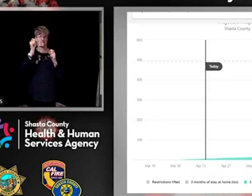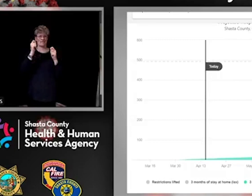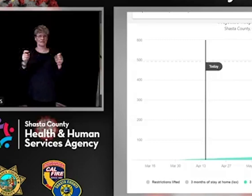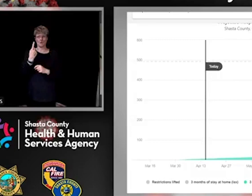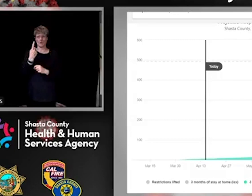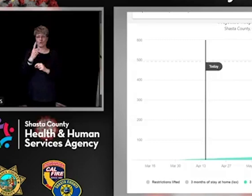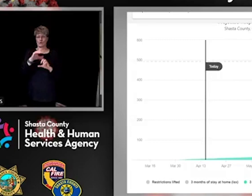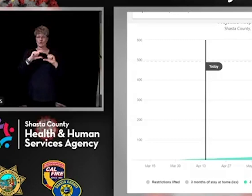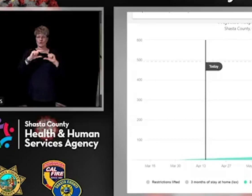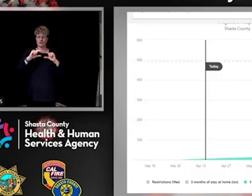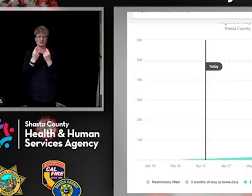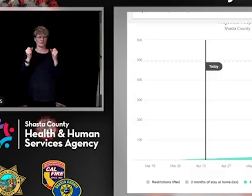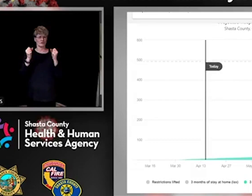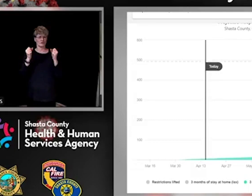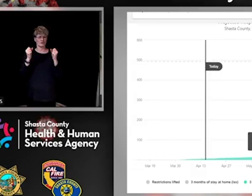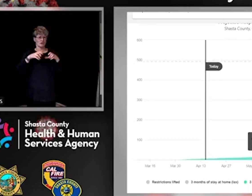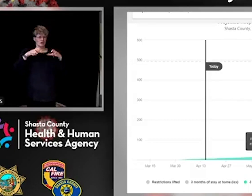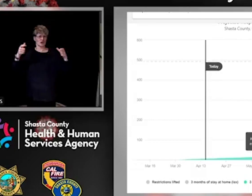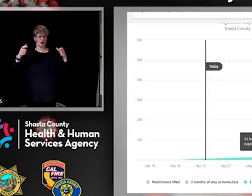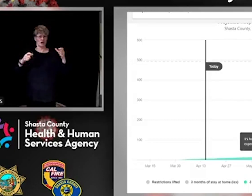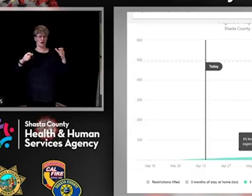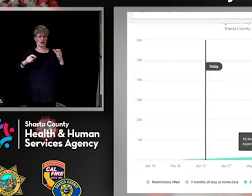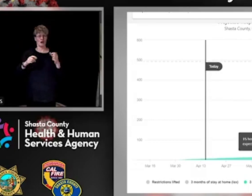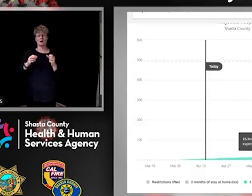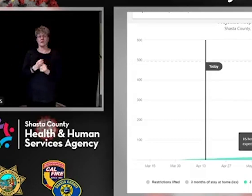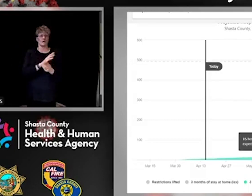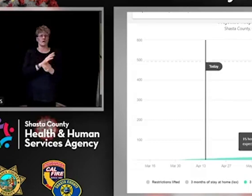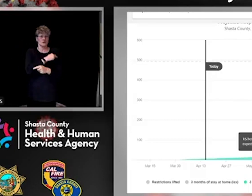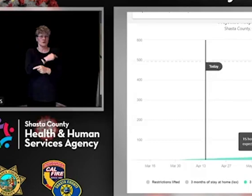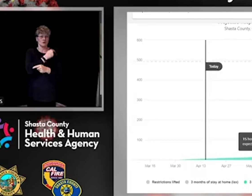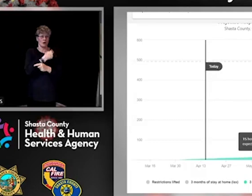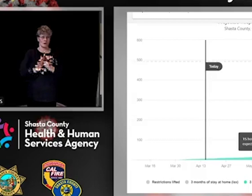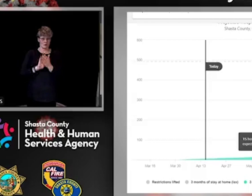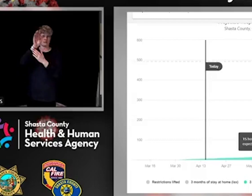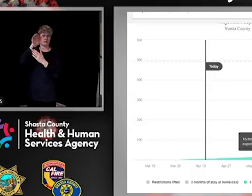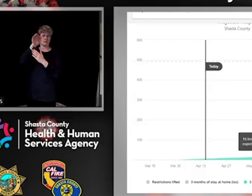what we're hoping for and that's what we're wanting to continue to do. And if you look